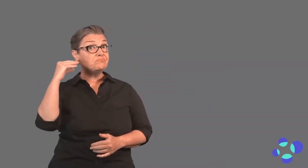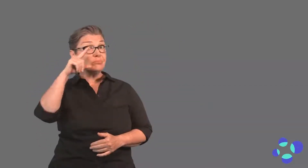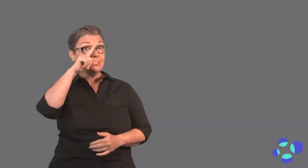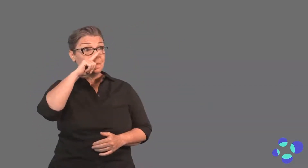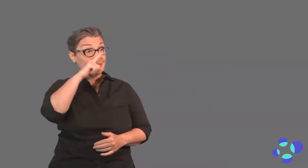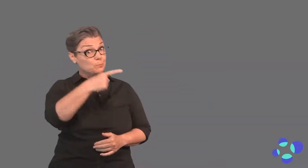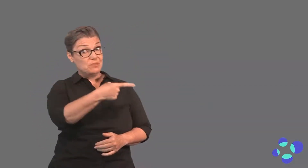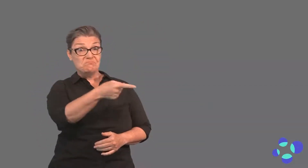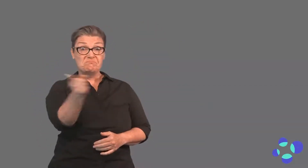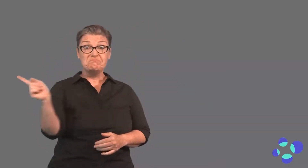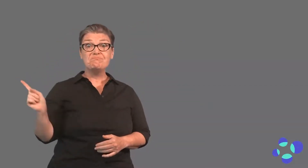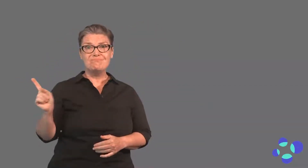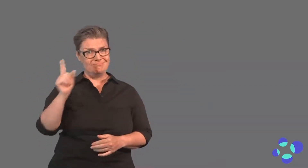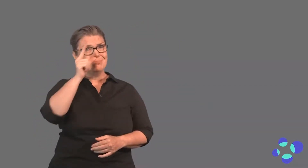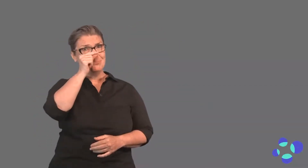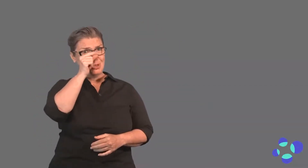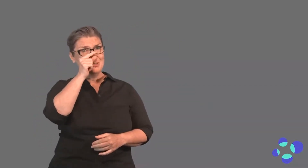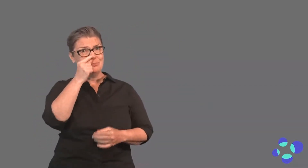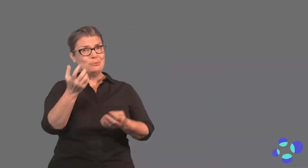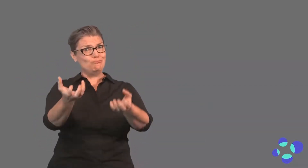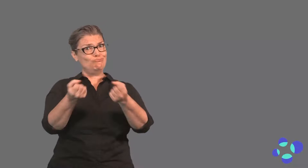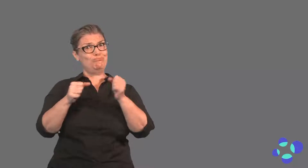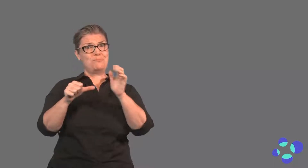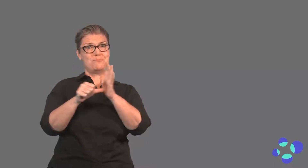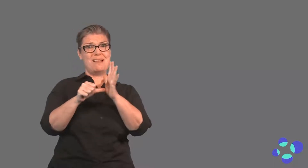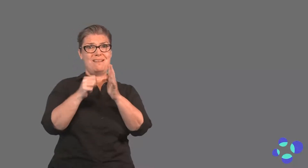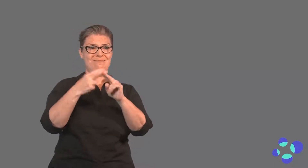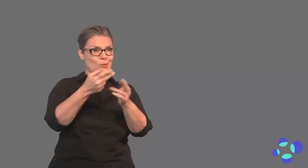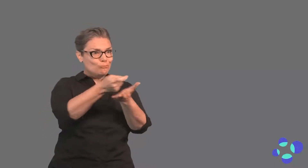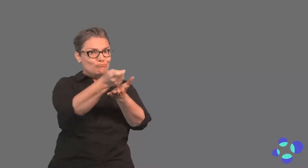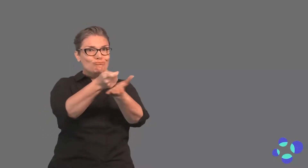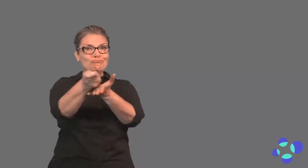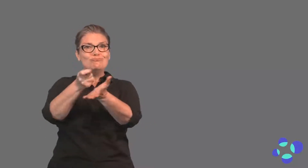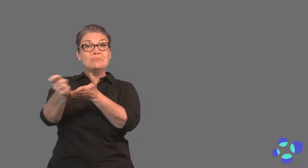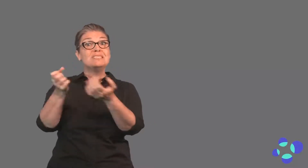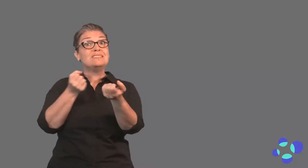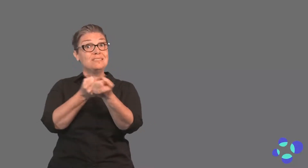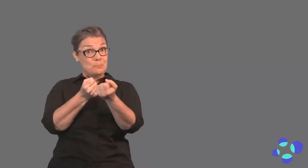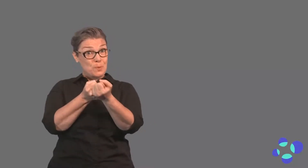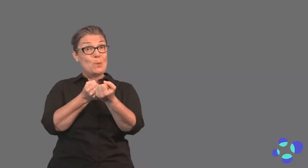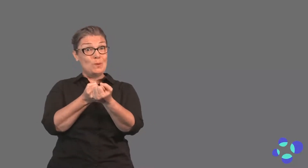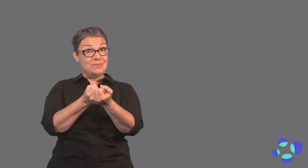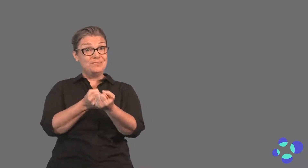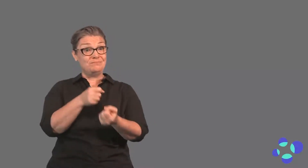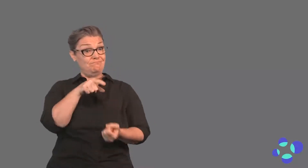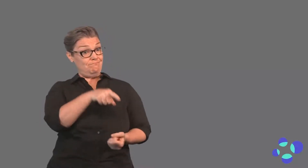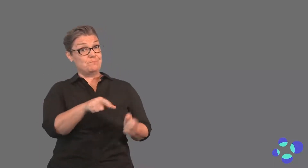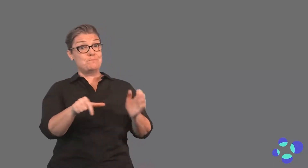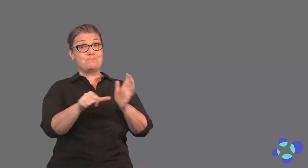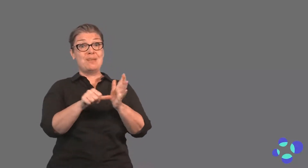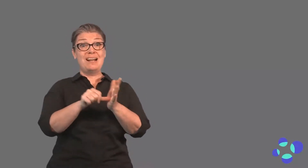Deaf and hard of hearing people in the community can receive funding to pay for supports.